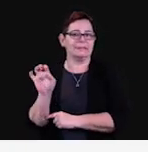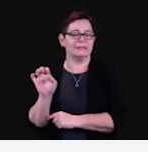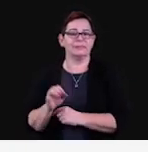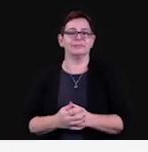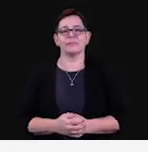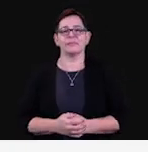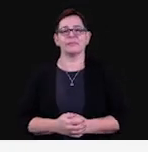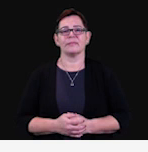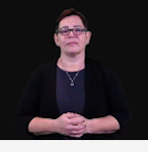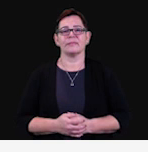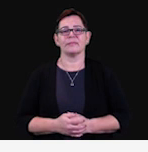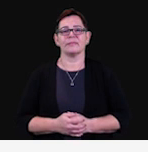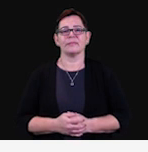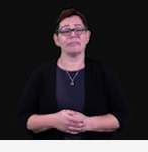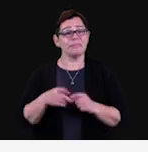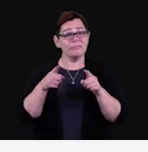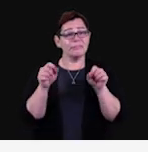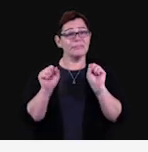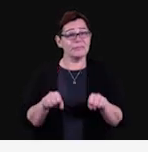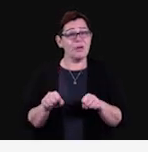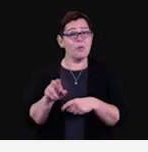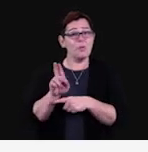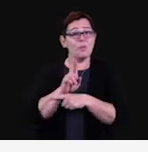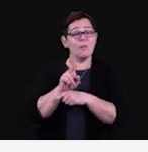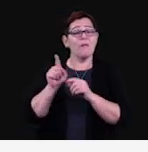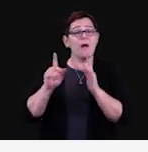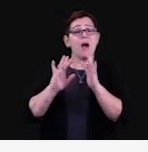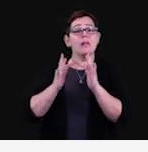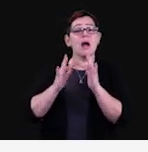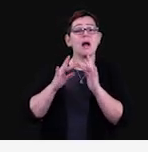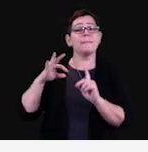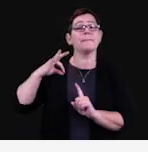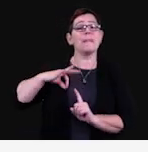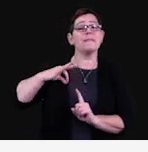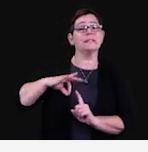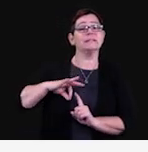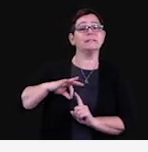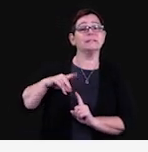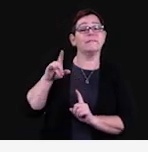You can use the online Benefits Finder to find out what benefits you may be eligible for.